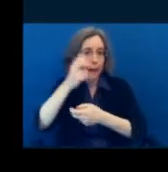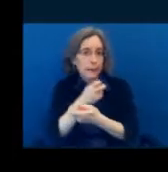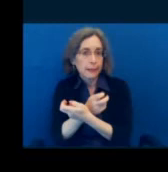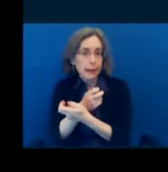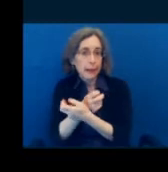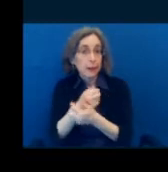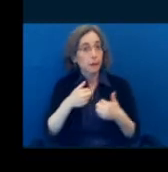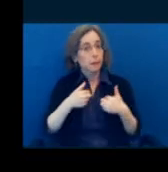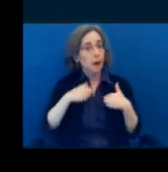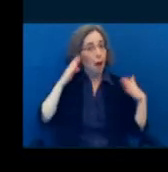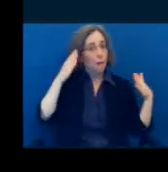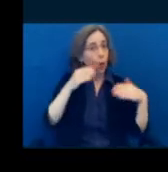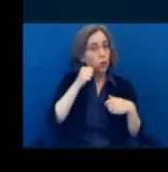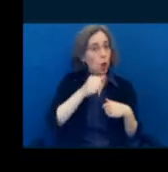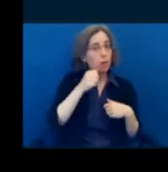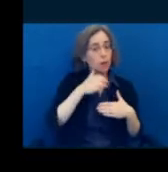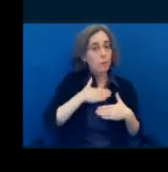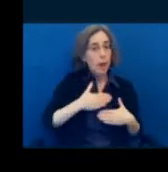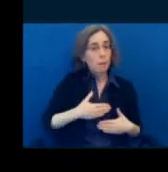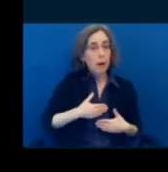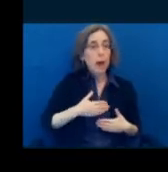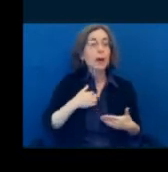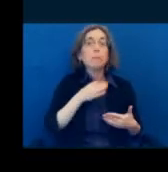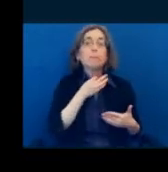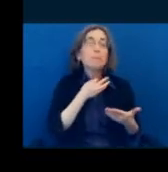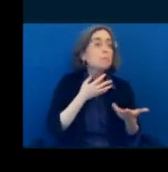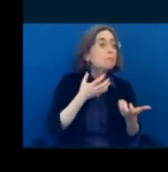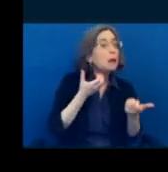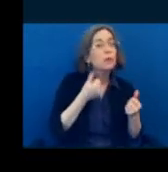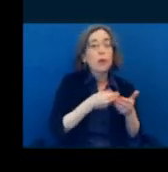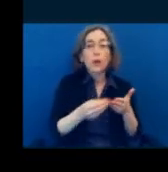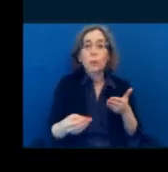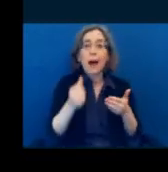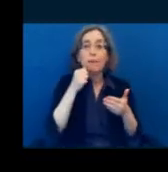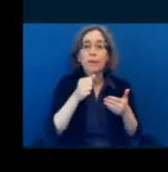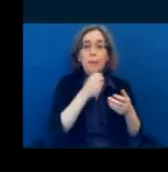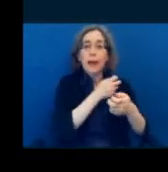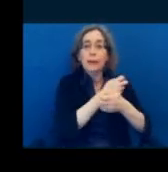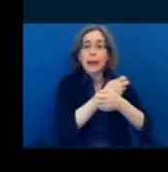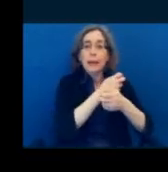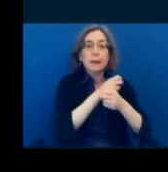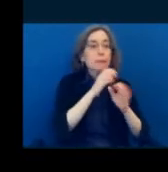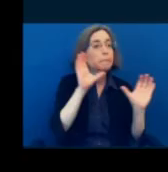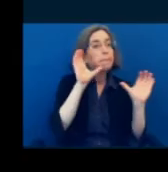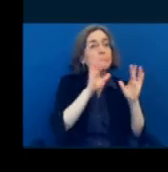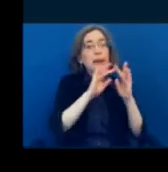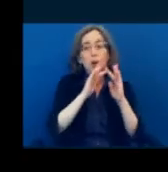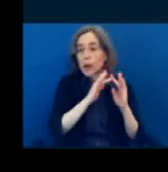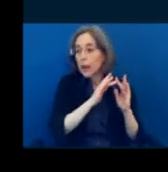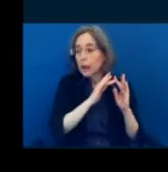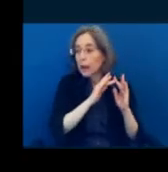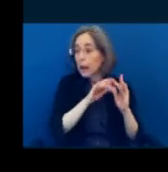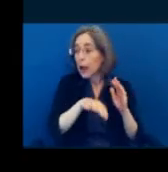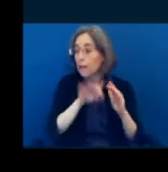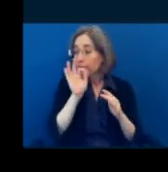LOOKING TO PURCHASE 1 TO USE AS A FREE RADICALS ENSEL, CLASSIC HUMAN, PAINTED HUMAN, PREVENTIVEIUM LIFETIME HUMAN,